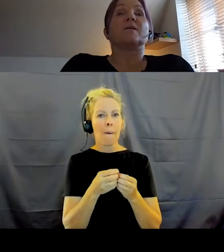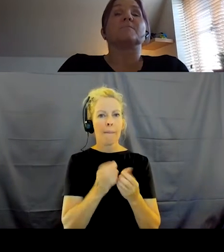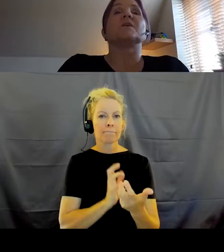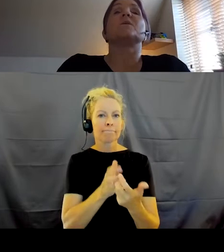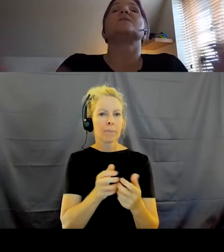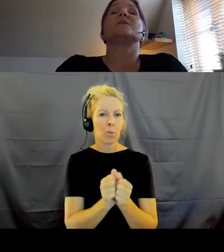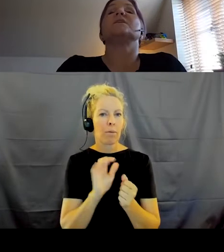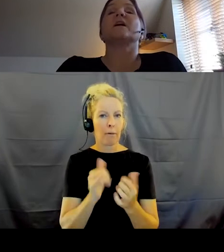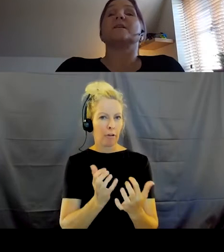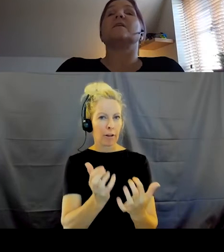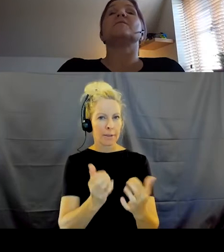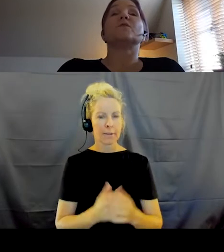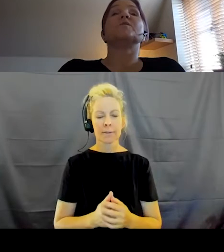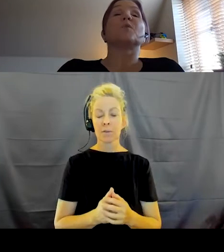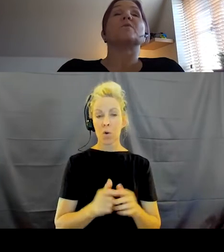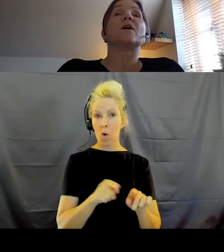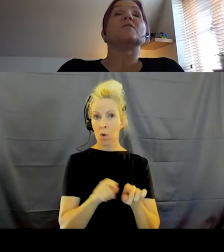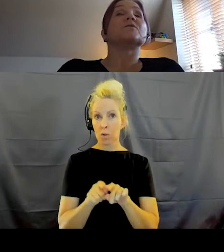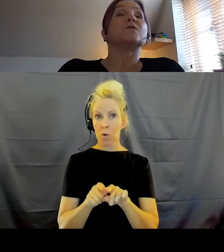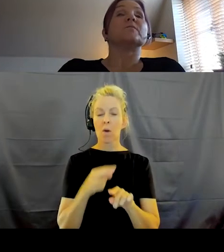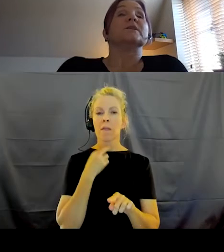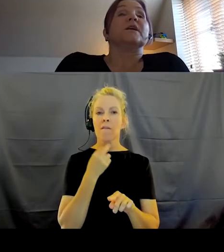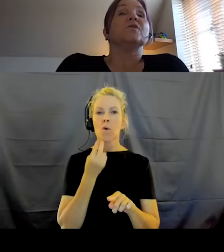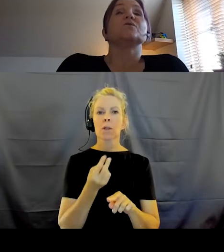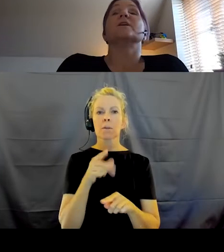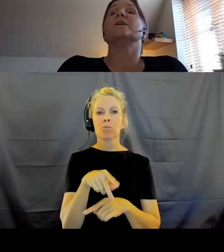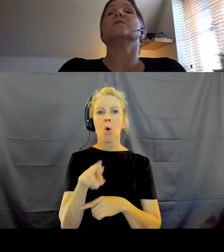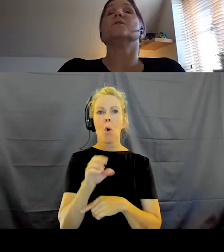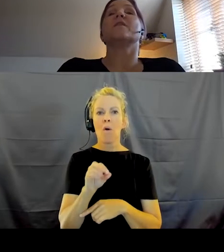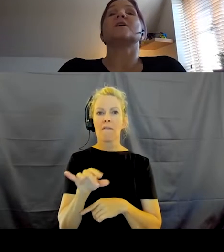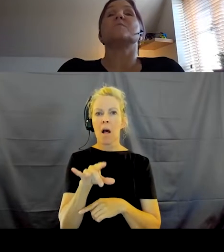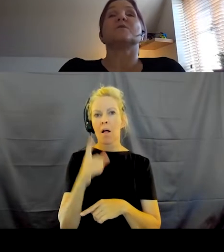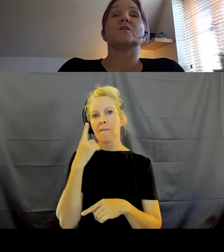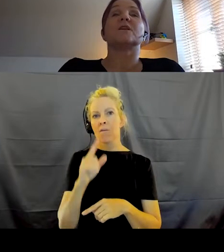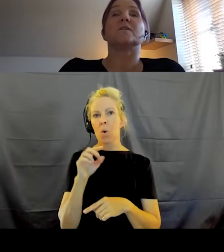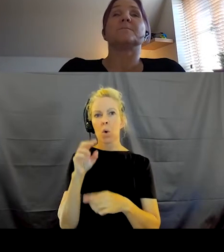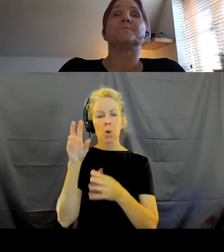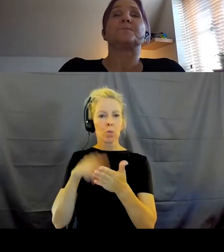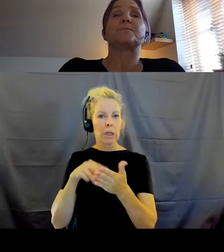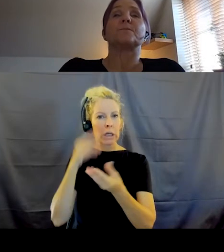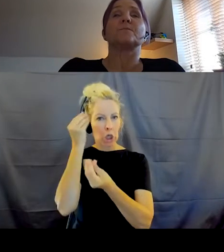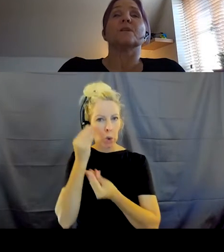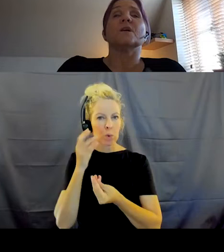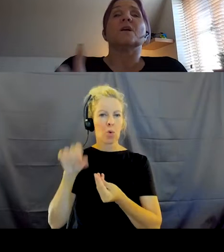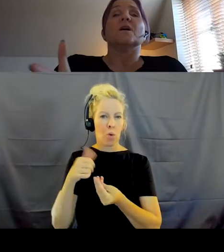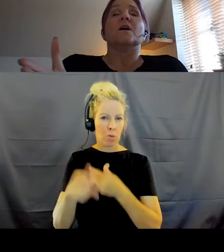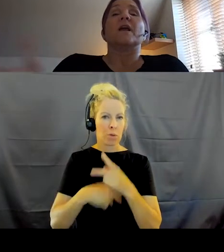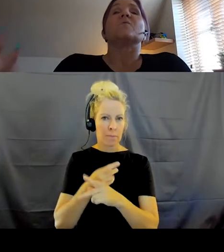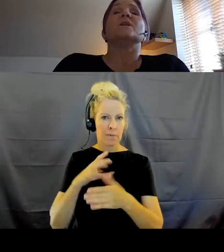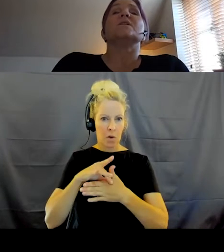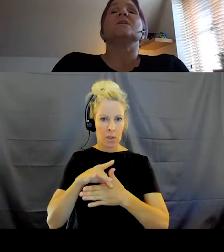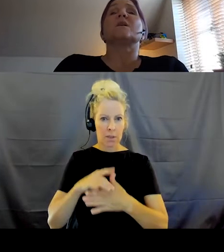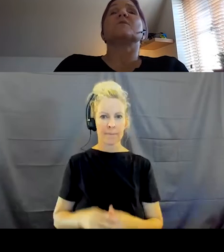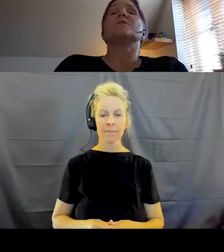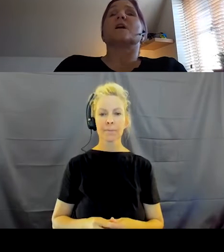at, especially the voice profiles for news reading or other types of content. Again we see some use